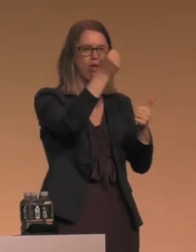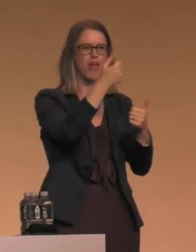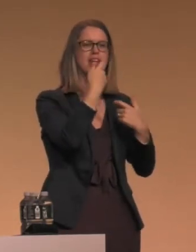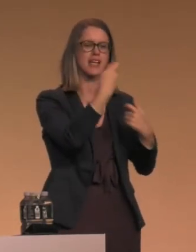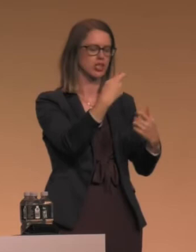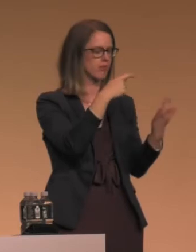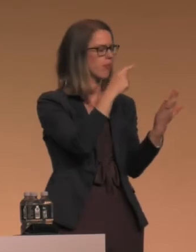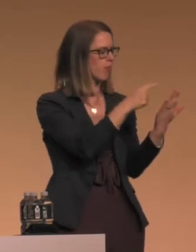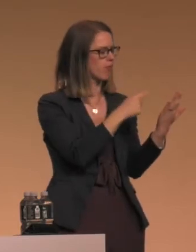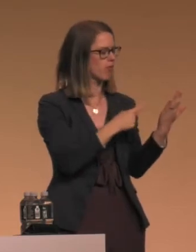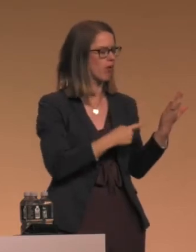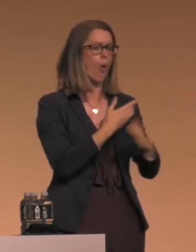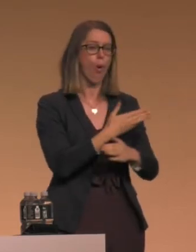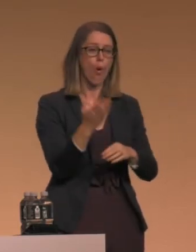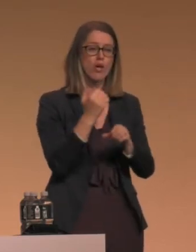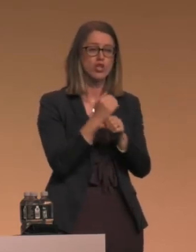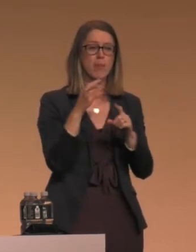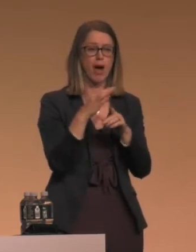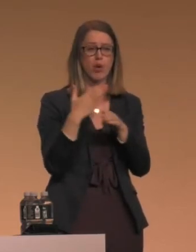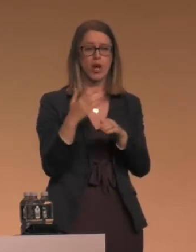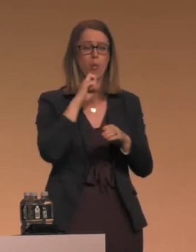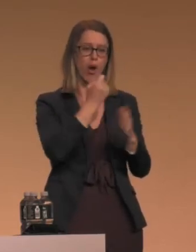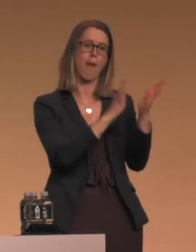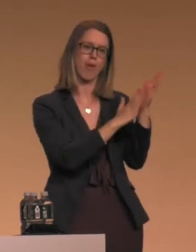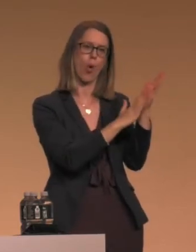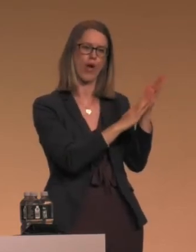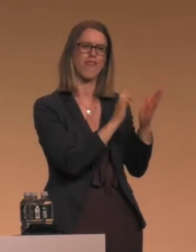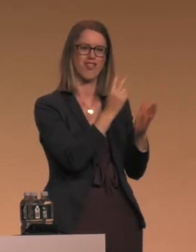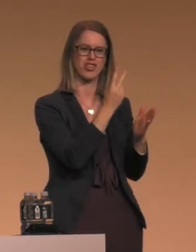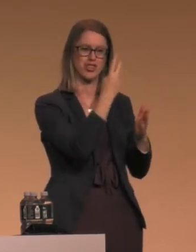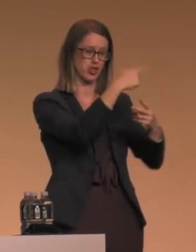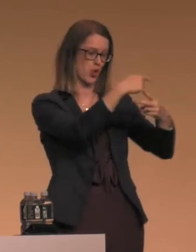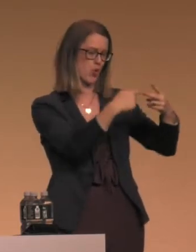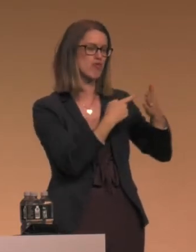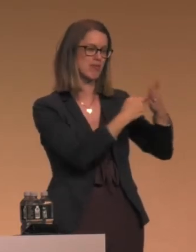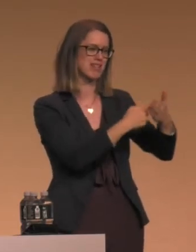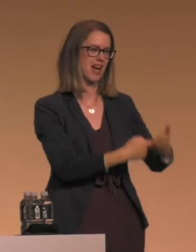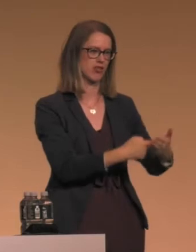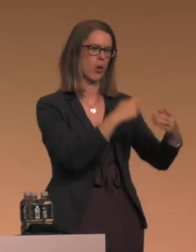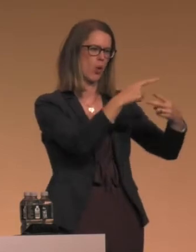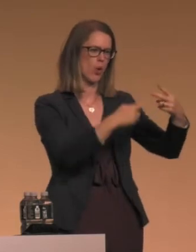And every general practitioner would applaud the first two recommendations, to give more people more access